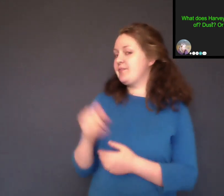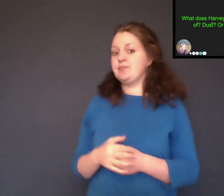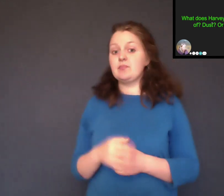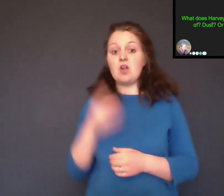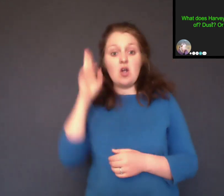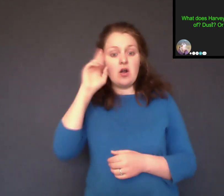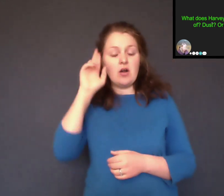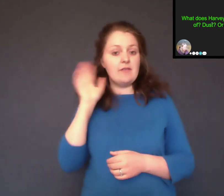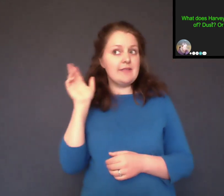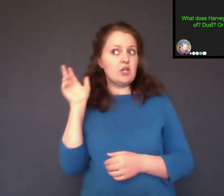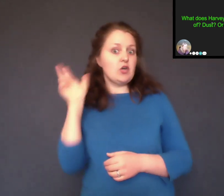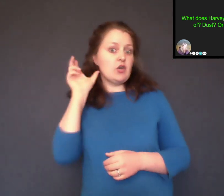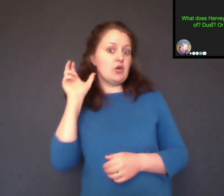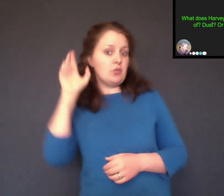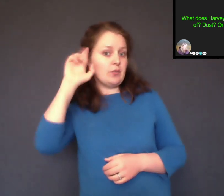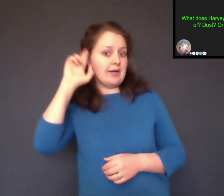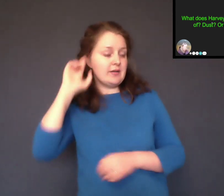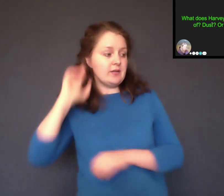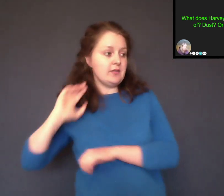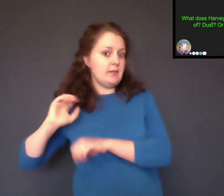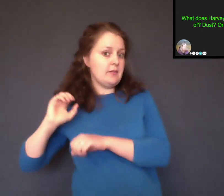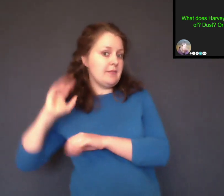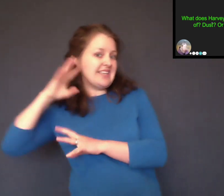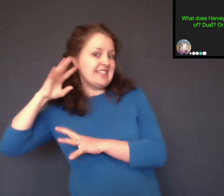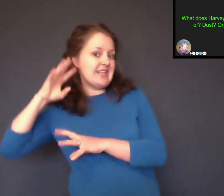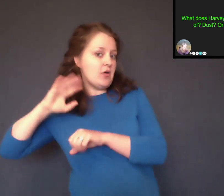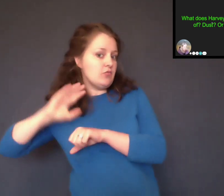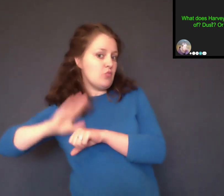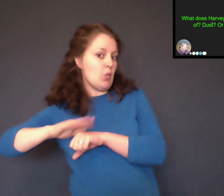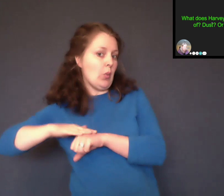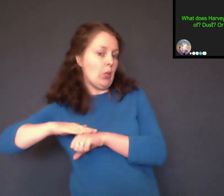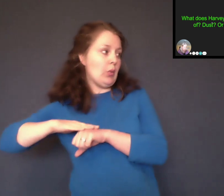harvey heard rick just make a warning sound behind him but jive could didn't catch it